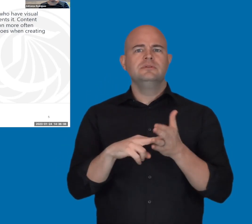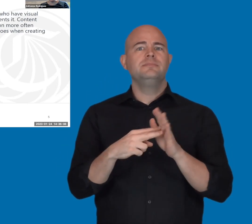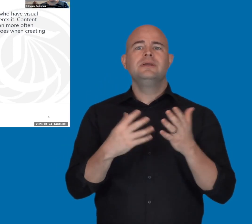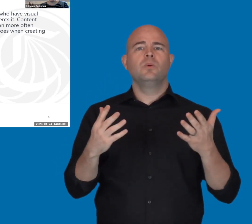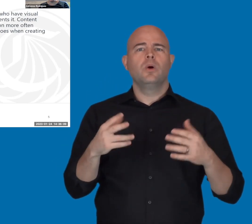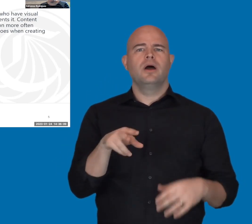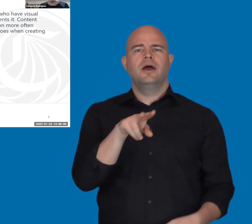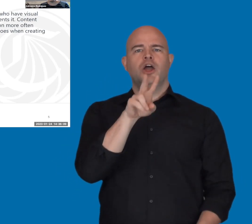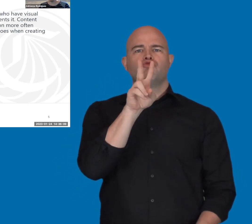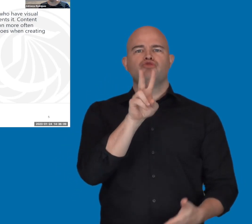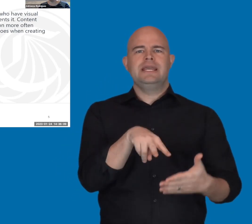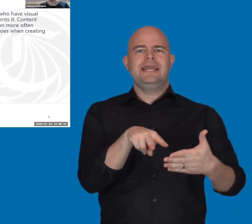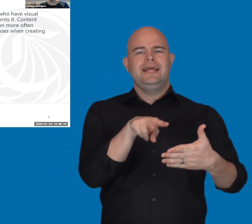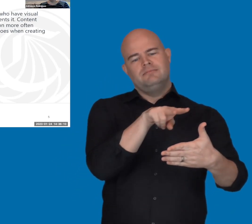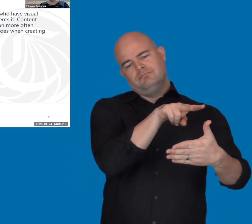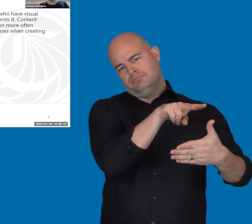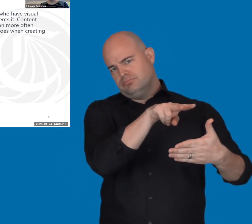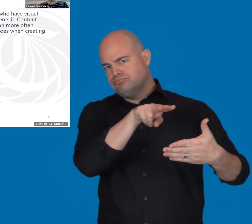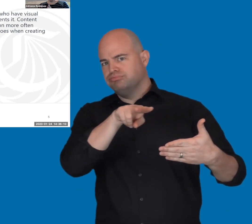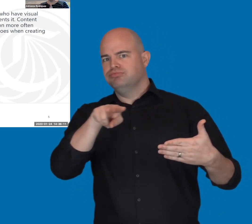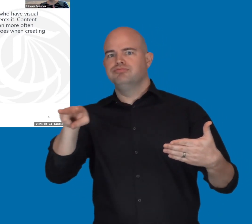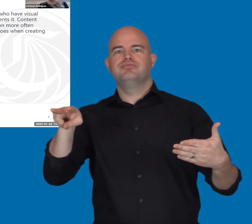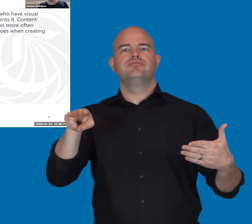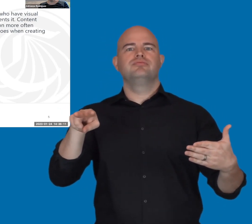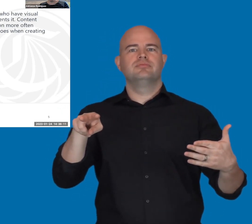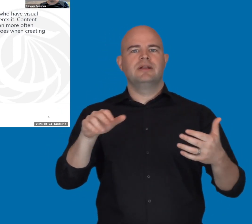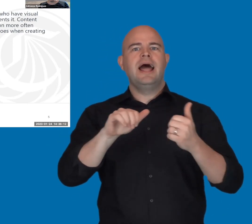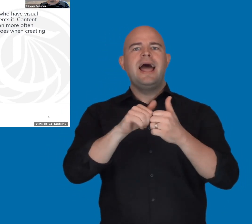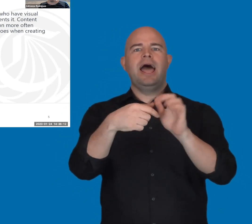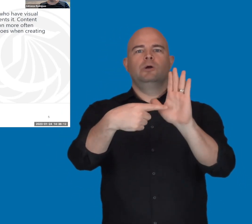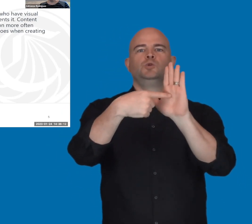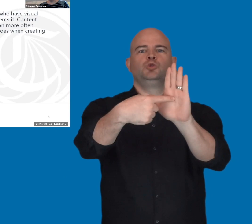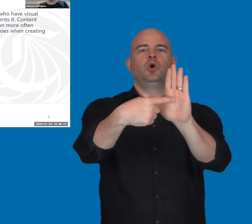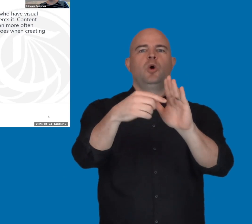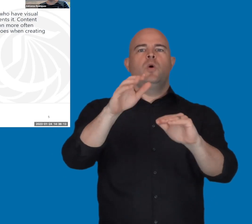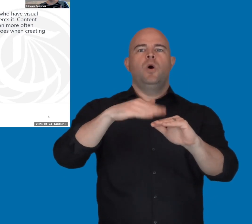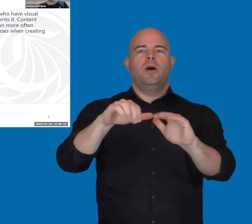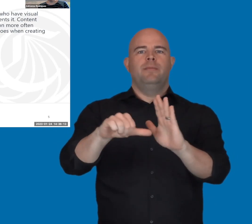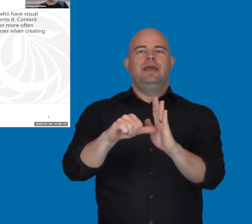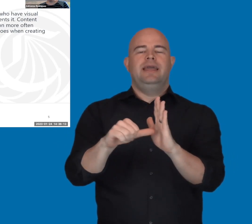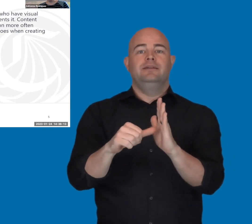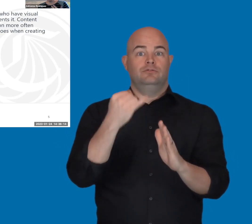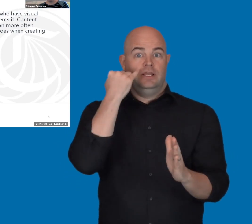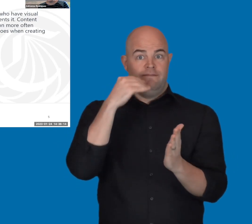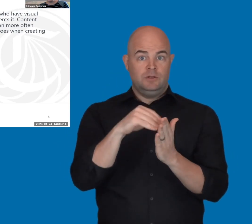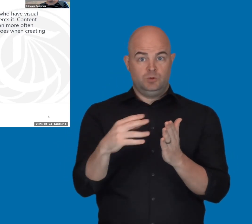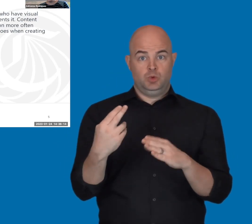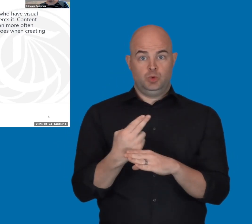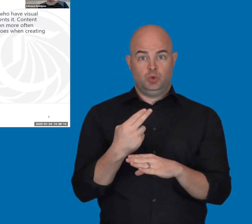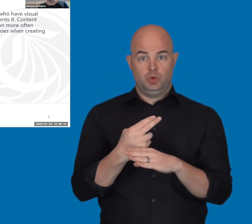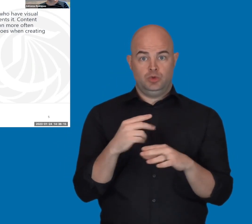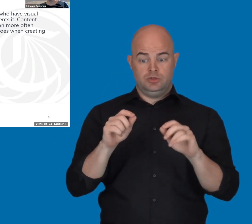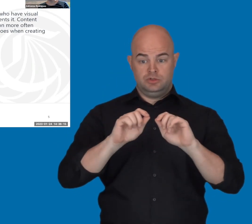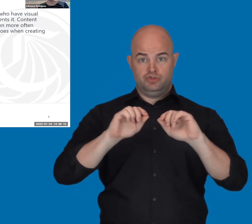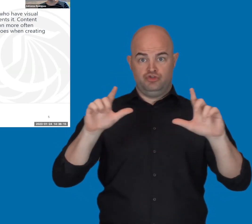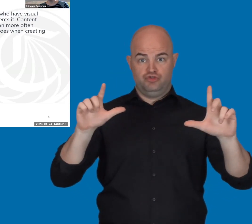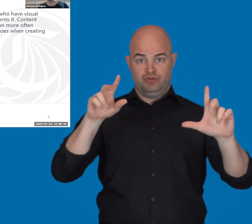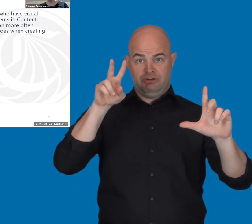It's how the content is presented on a page, if a student is using a screen reader the reading order is